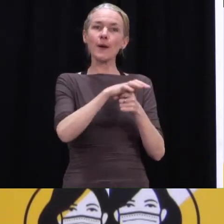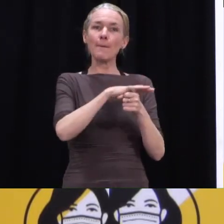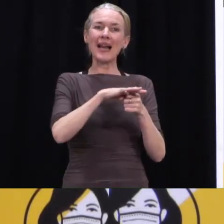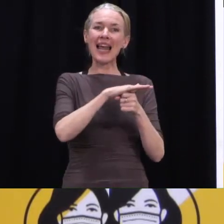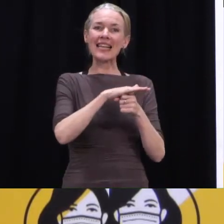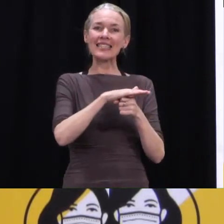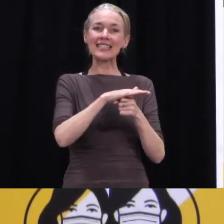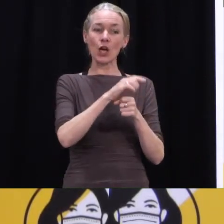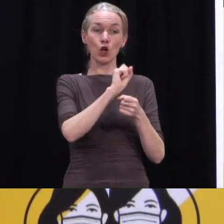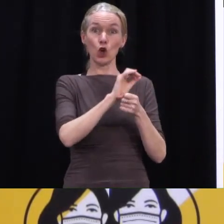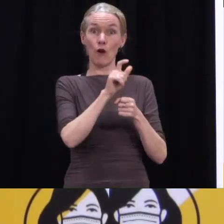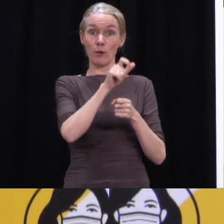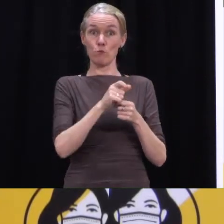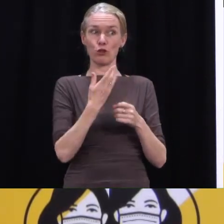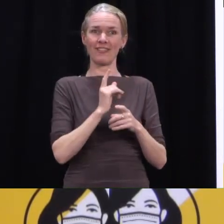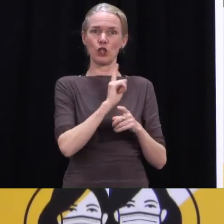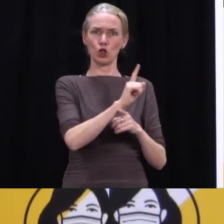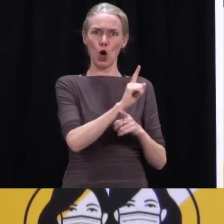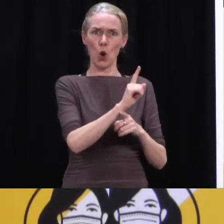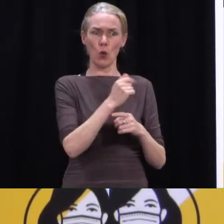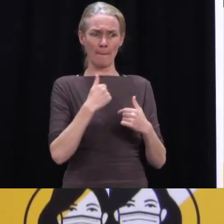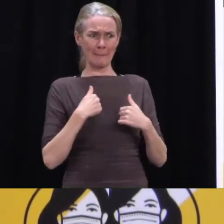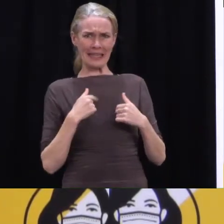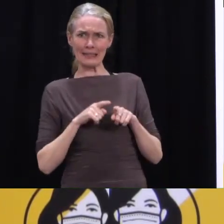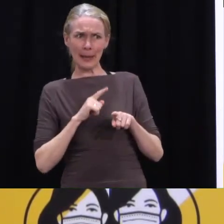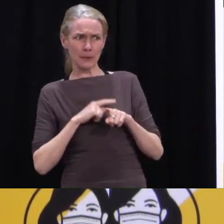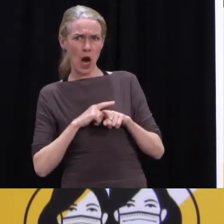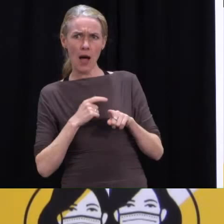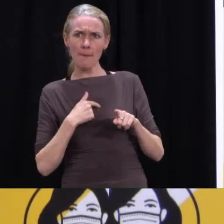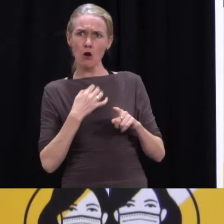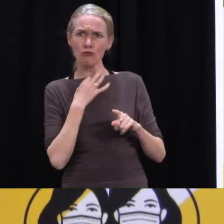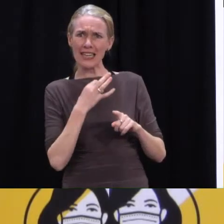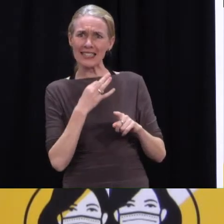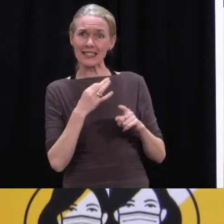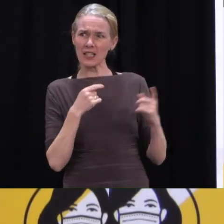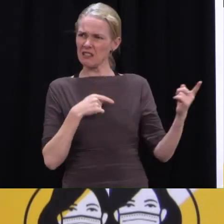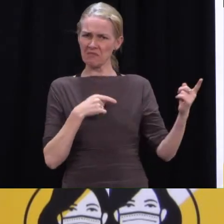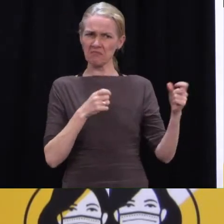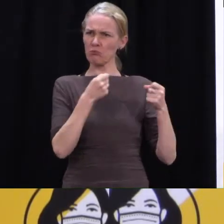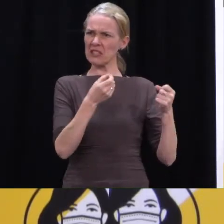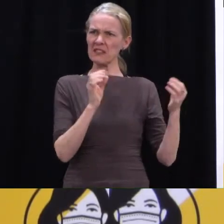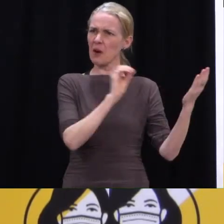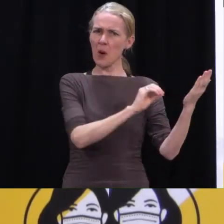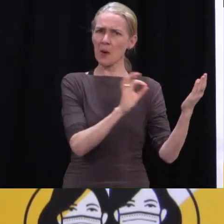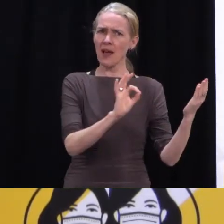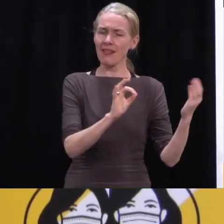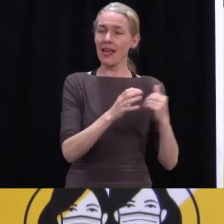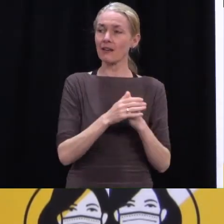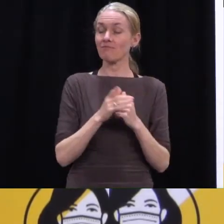link rather than 17. >> Why is not a location of interest yet? It is not a place where generally mention of the public